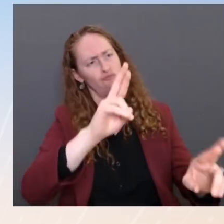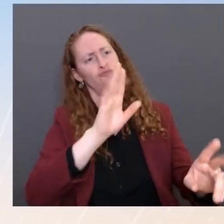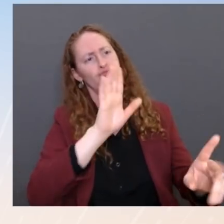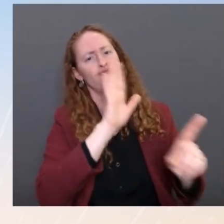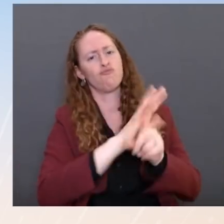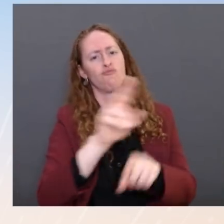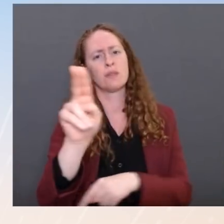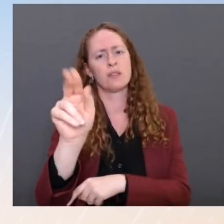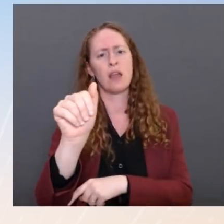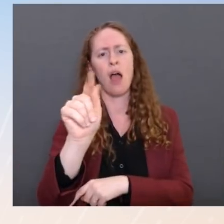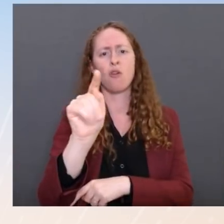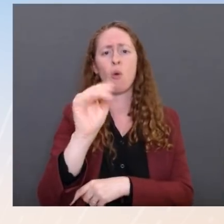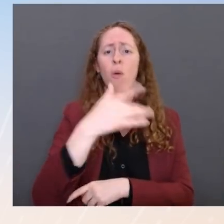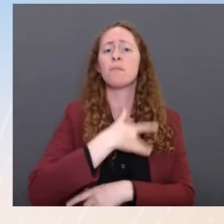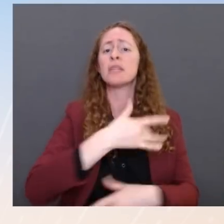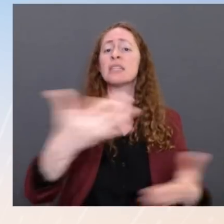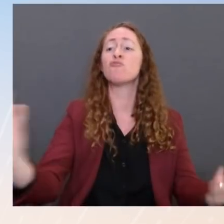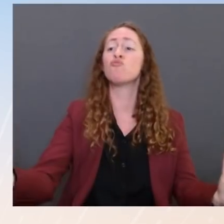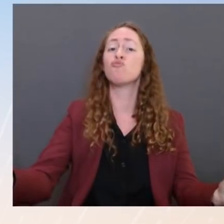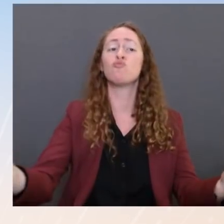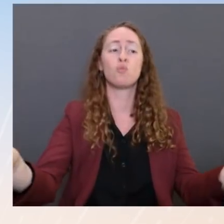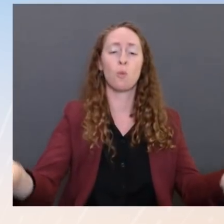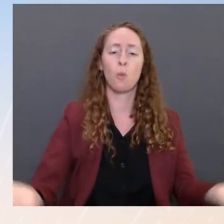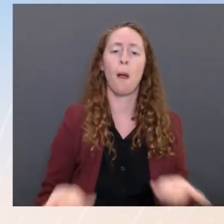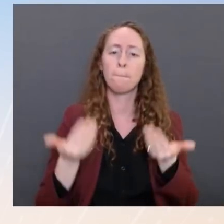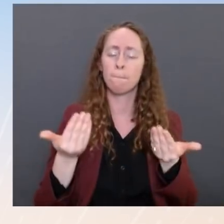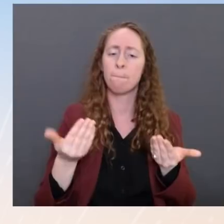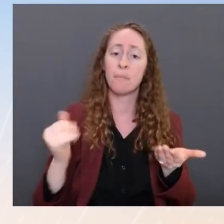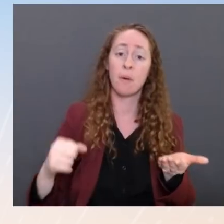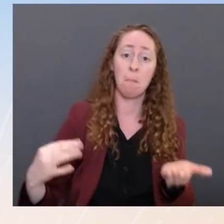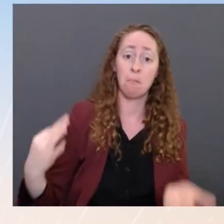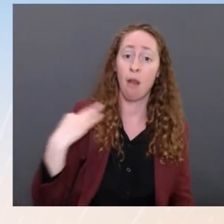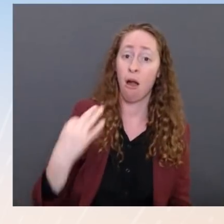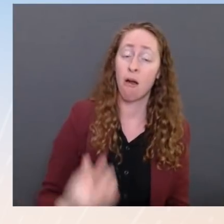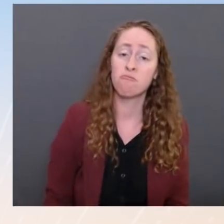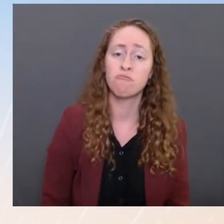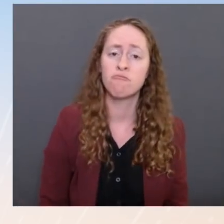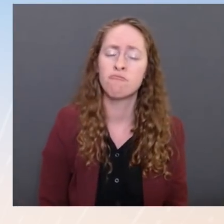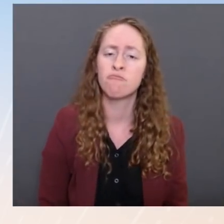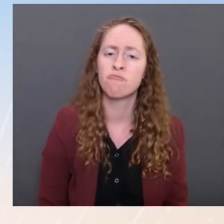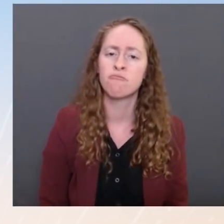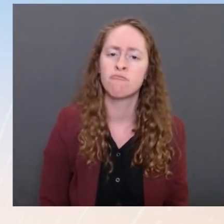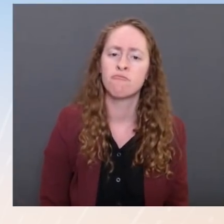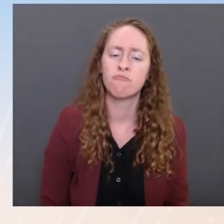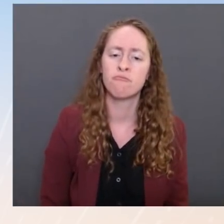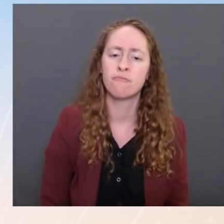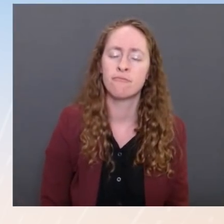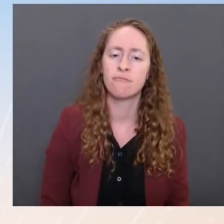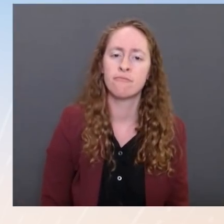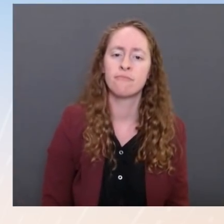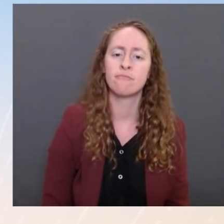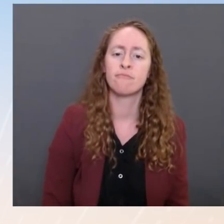But I think this speaks to our longstanding relationship and military partnerships with Finland and Sweden.